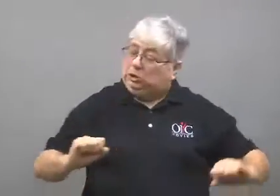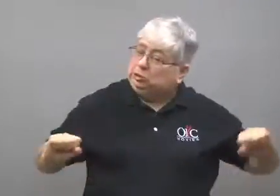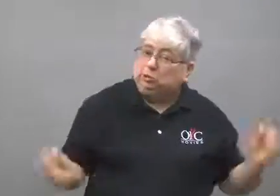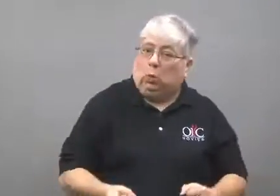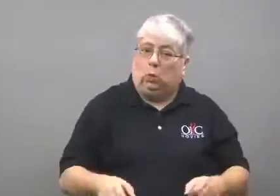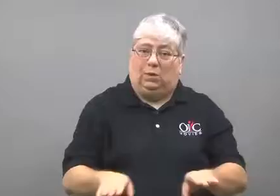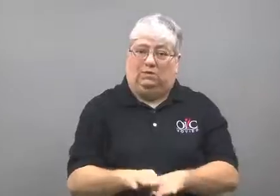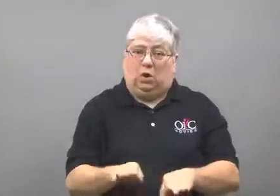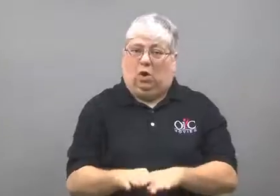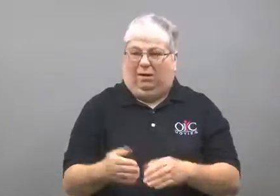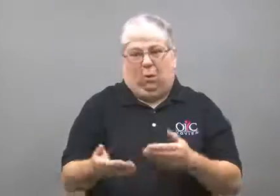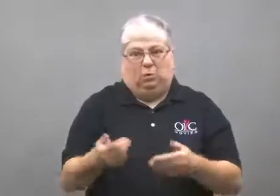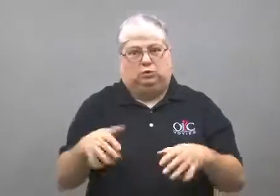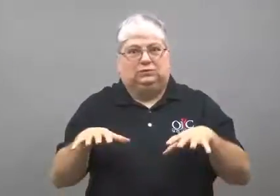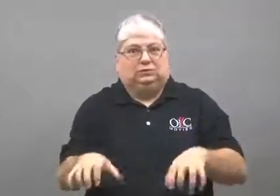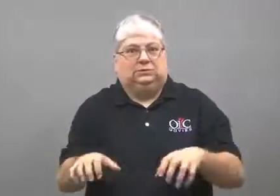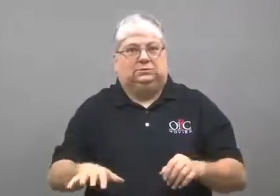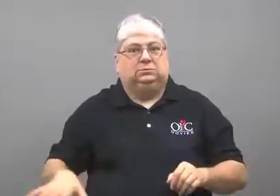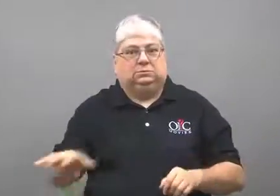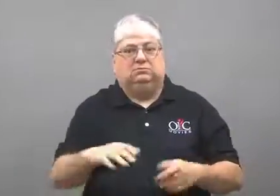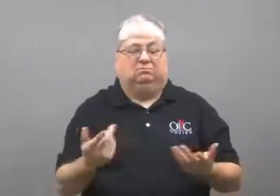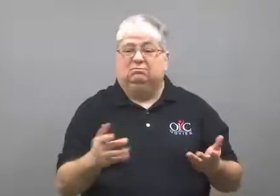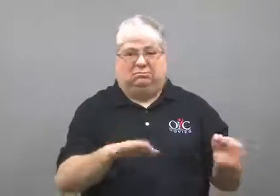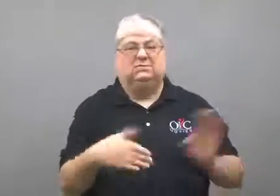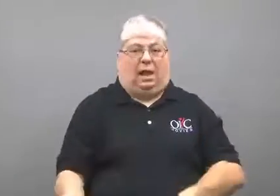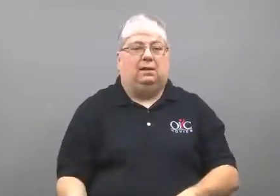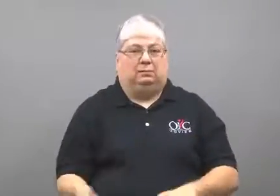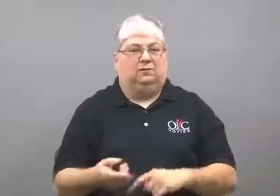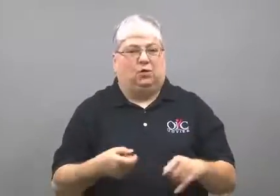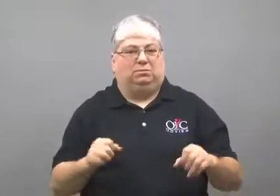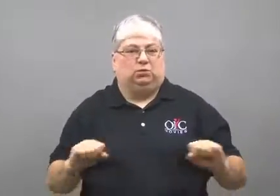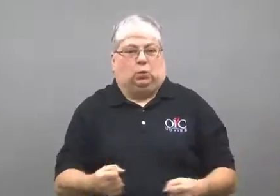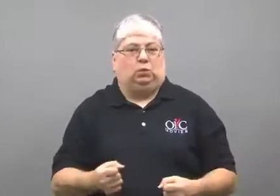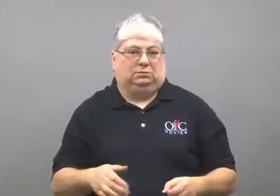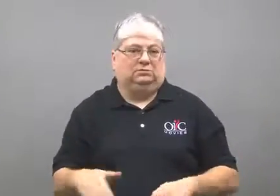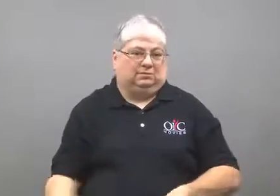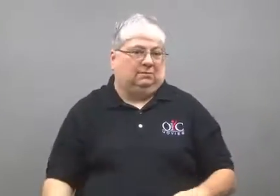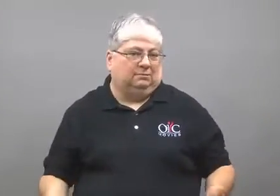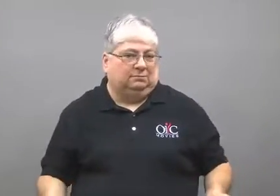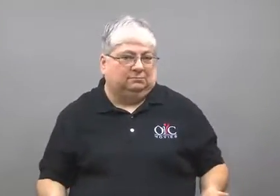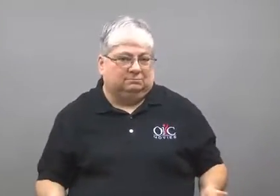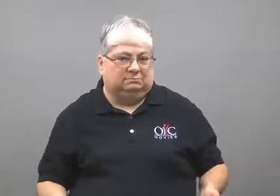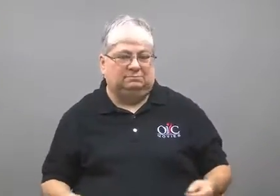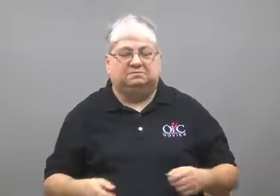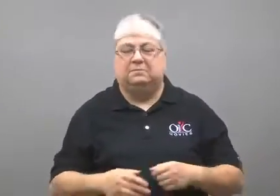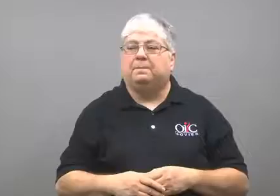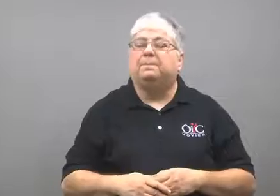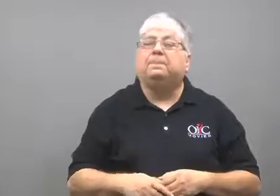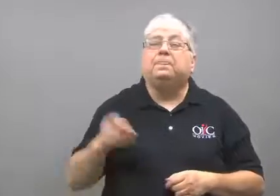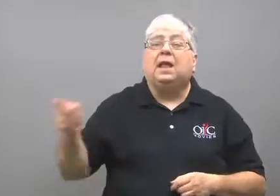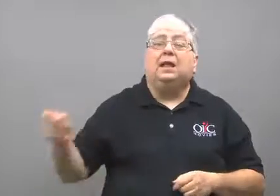Temperatures were near freezing, and he died from hypothermia.